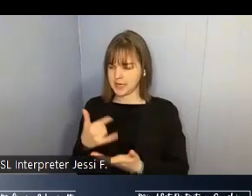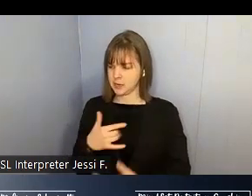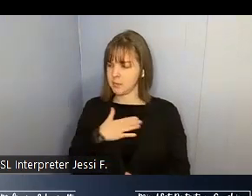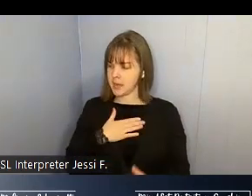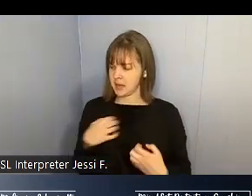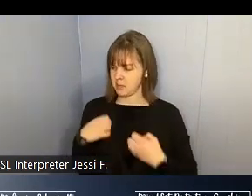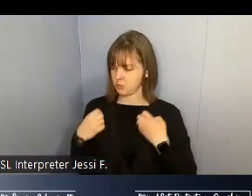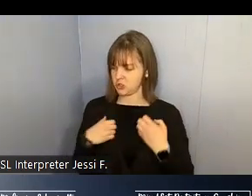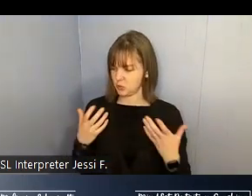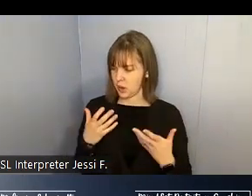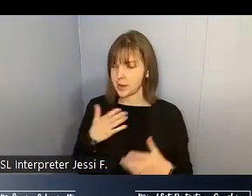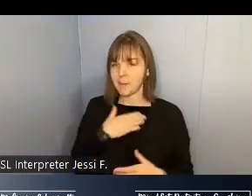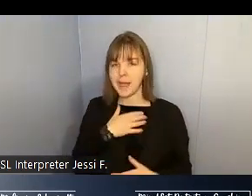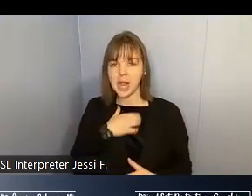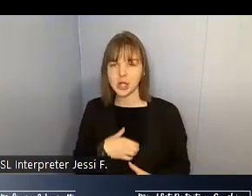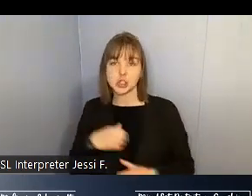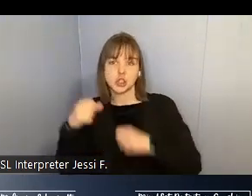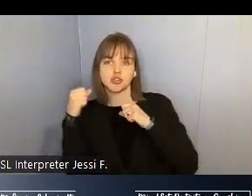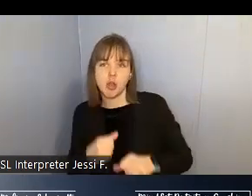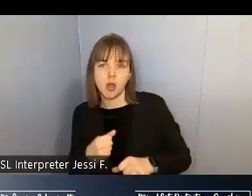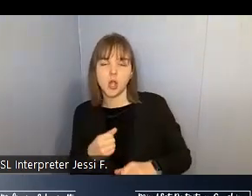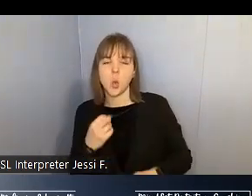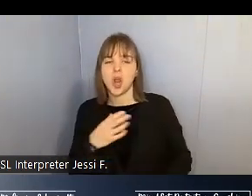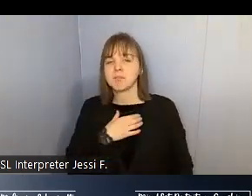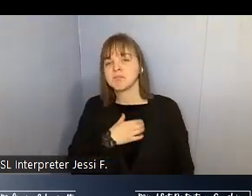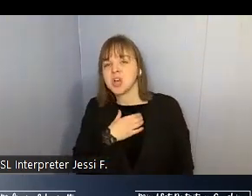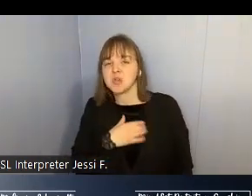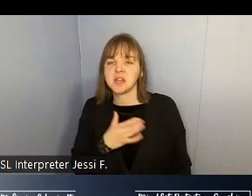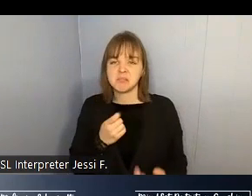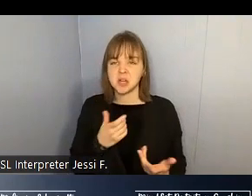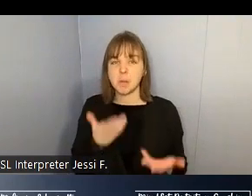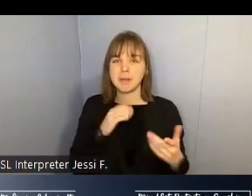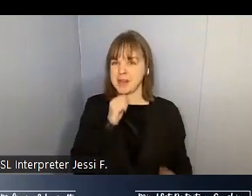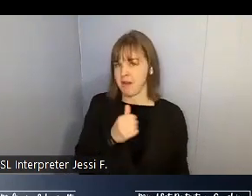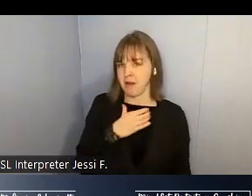around food and eating. Note where you were eating and how you were eating.